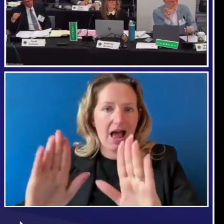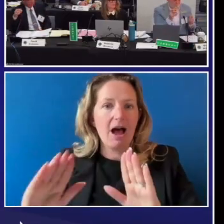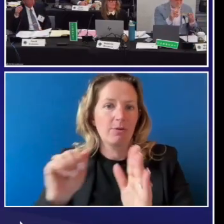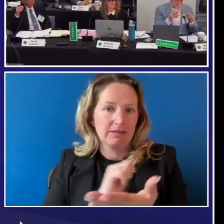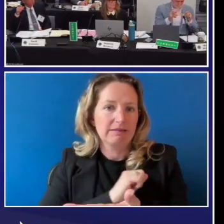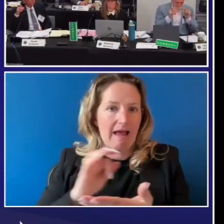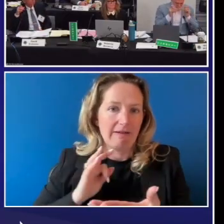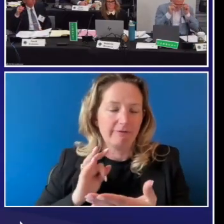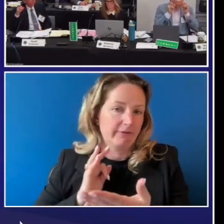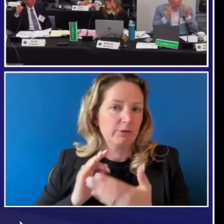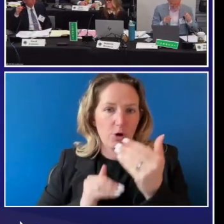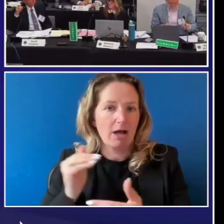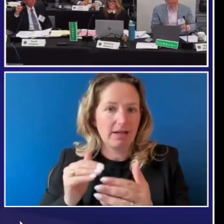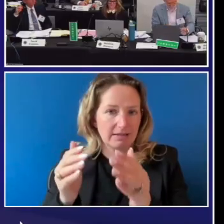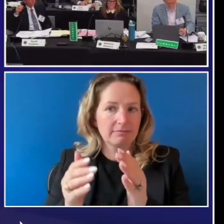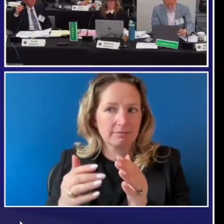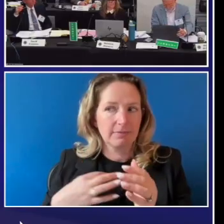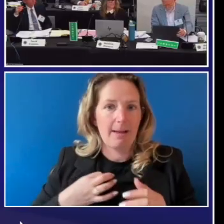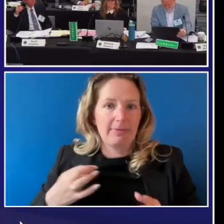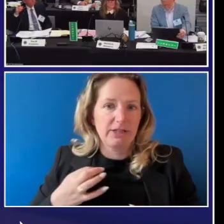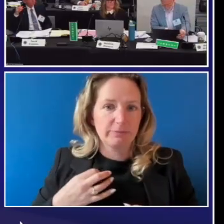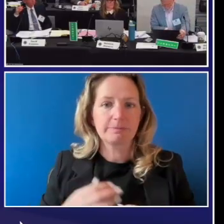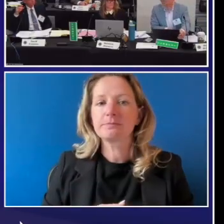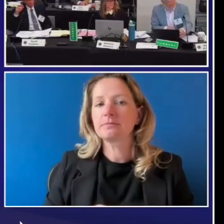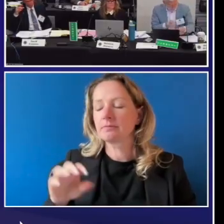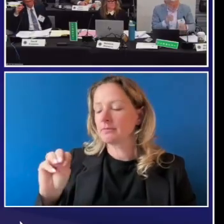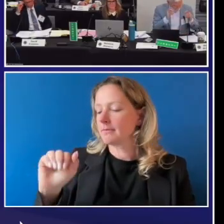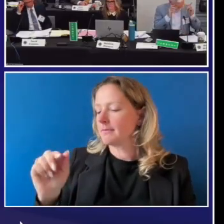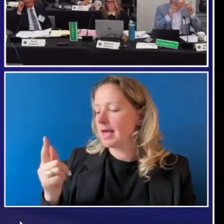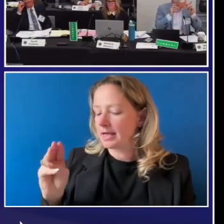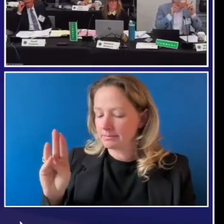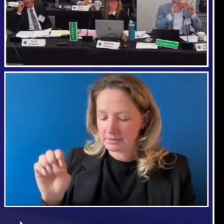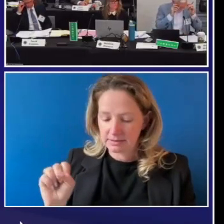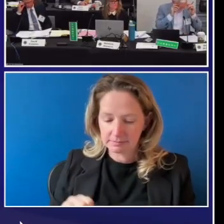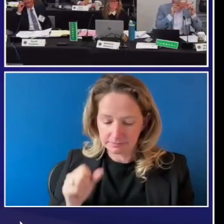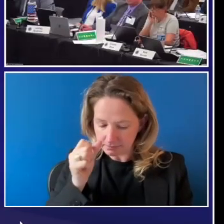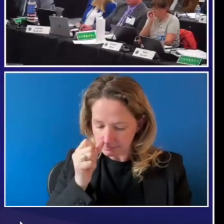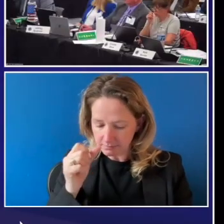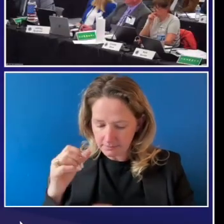Thank you. Magnus, you have the floor. Thank you. Um, so paragraph one in in